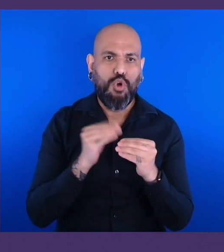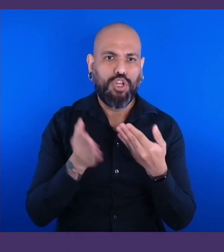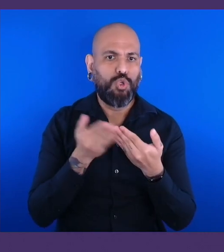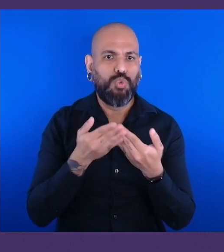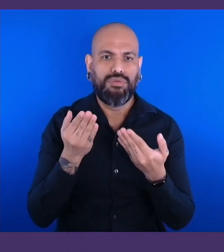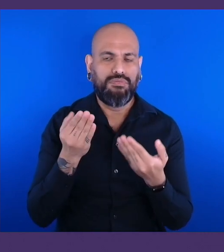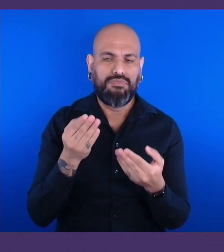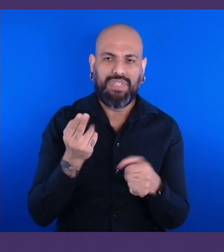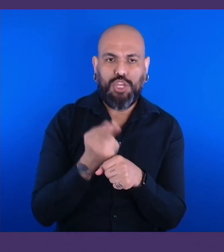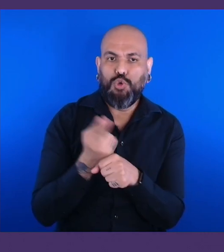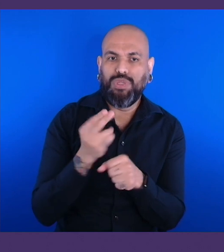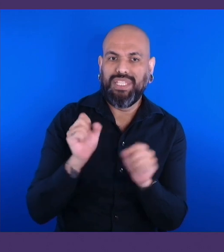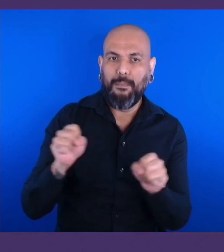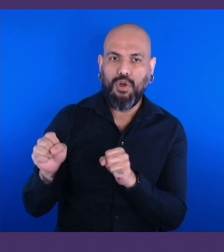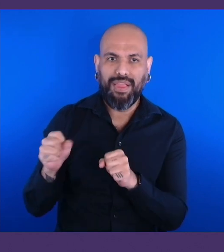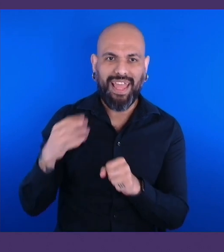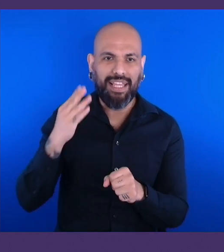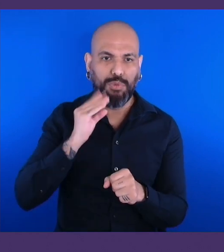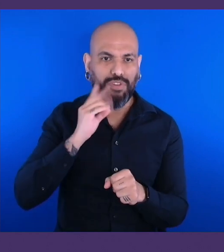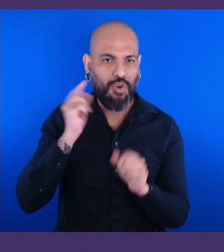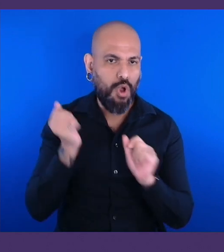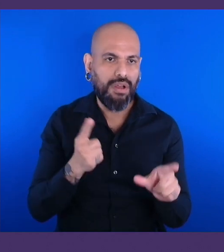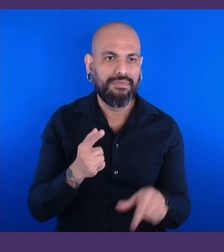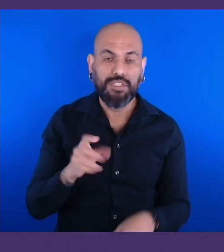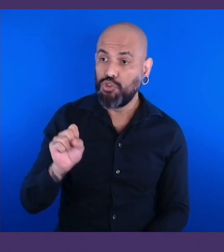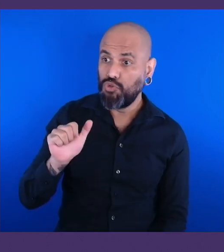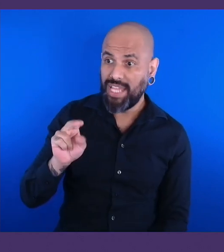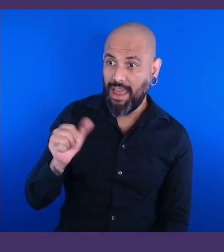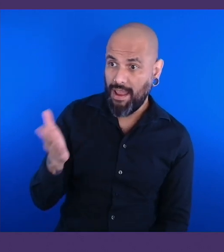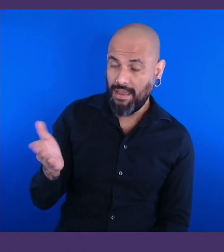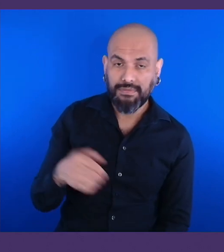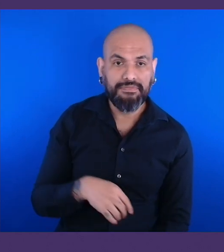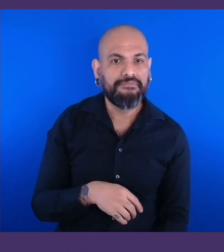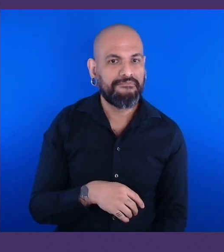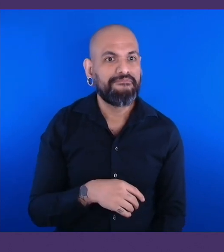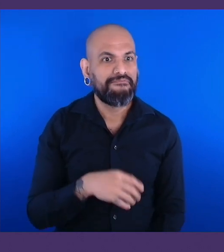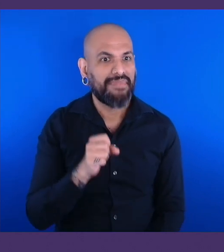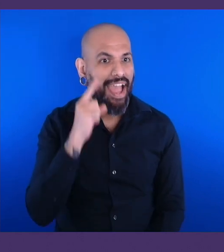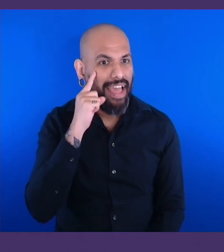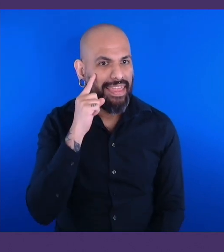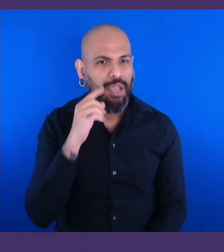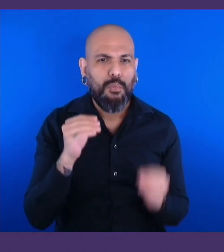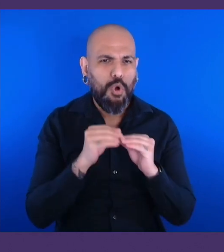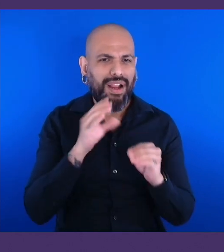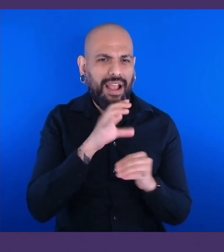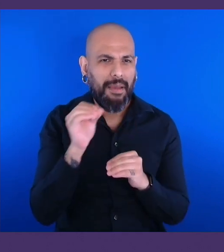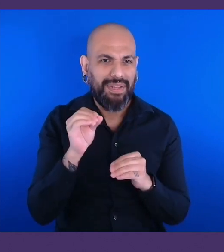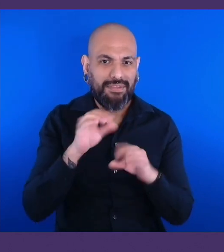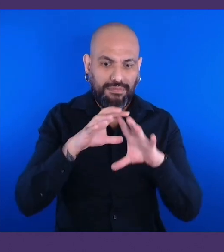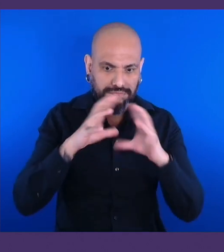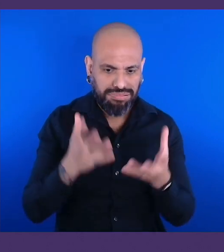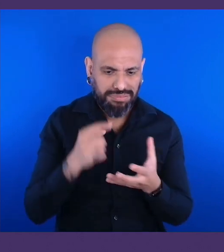Jamie Dean: Susanna, how about you? Susanna Laurin: I hope that more companies around the globe has realized that what is really the essence